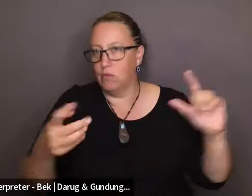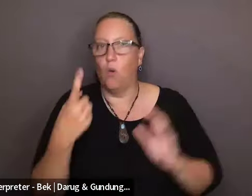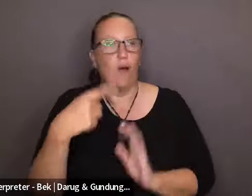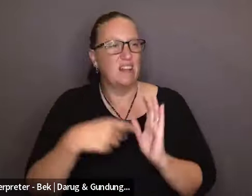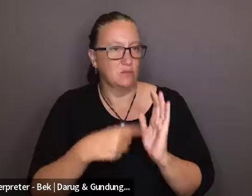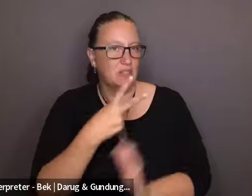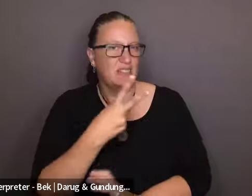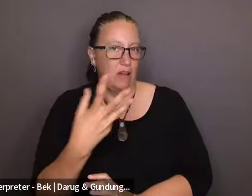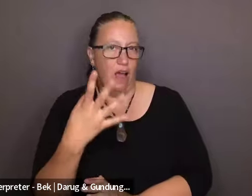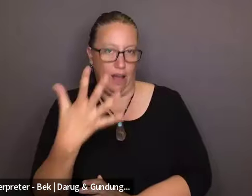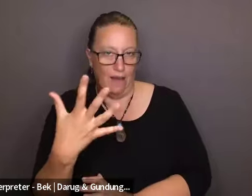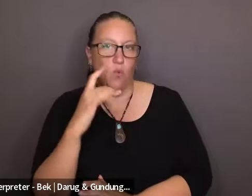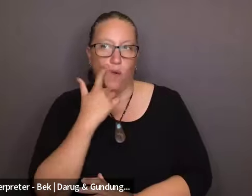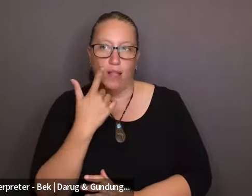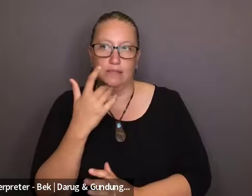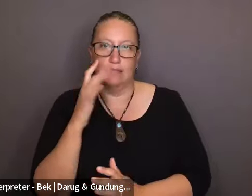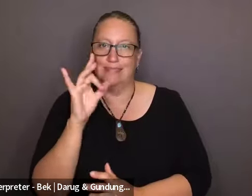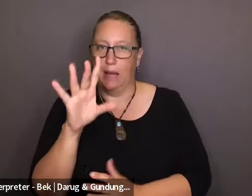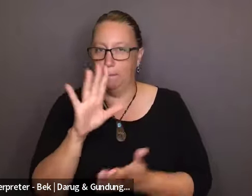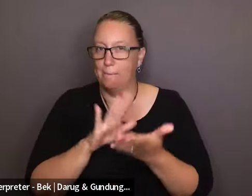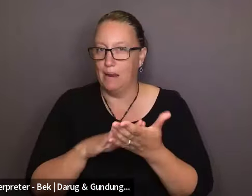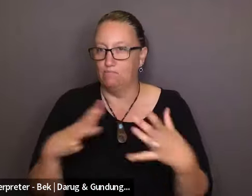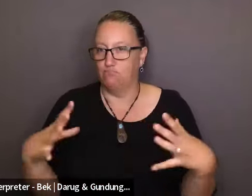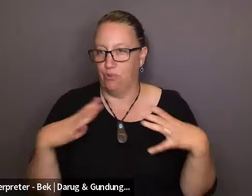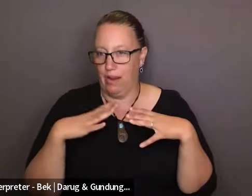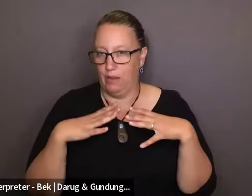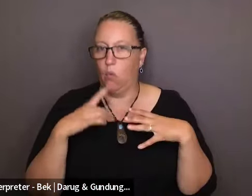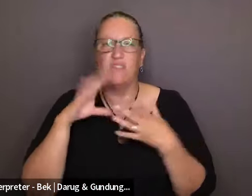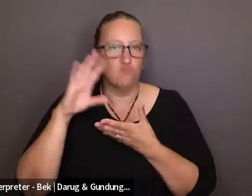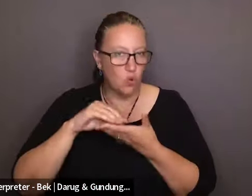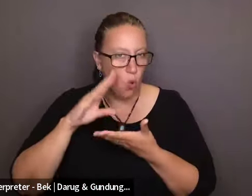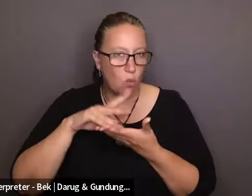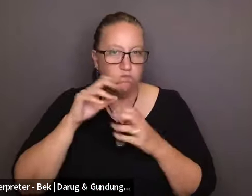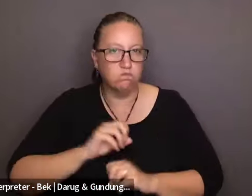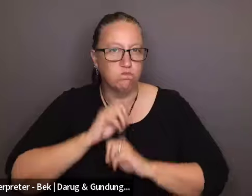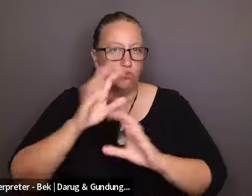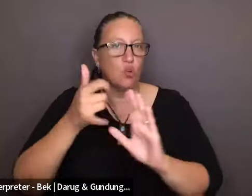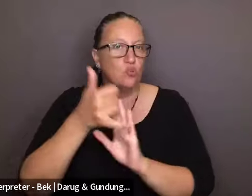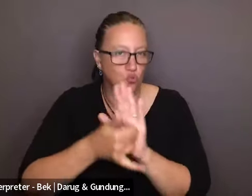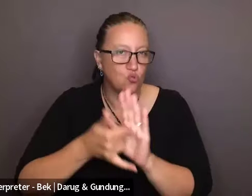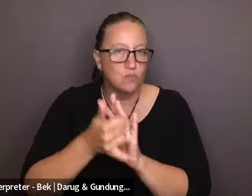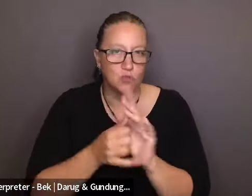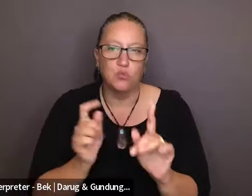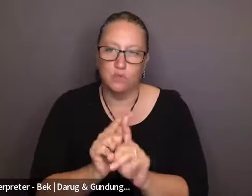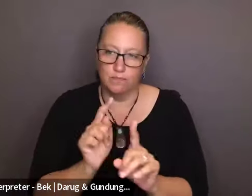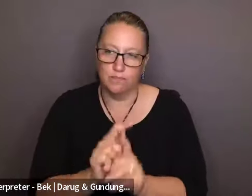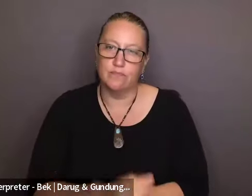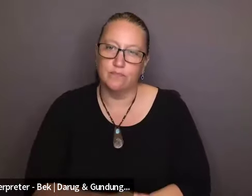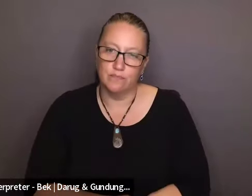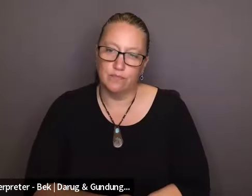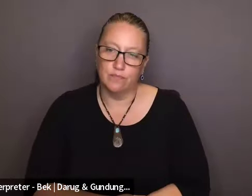view and gallery views and there'll be a 10-minute break at 1.25. This session is being recorded and will be